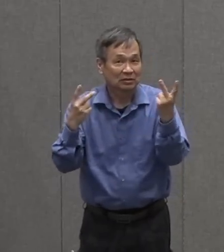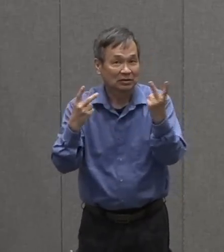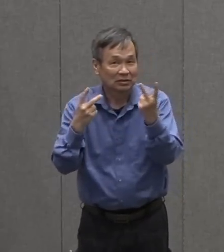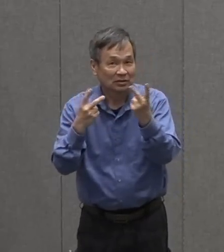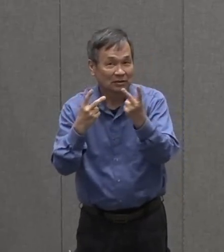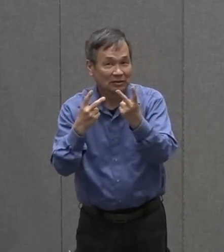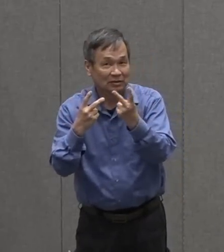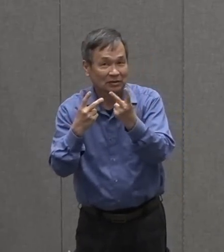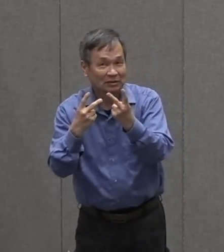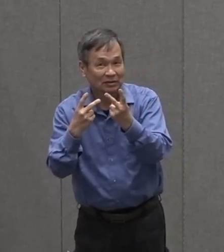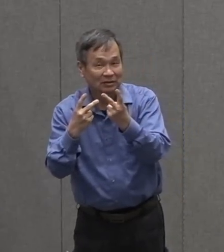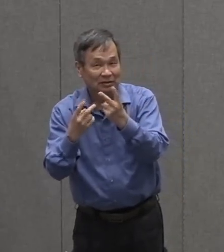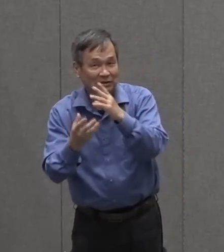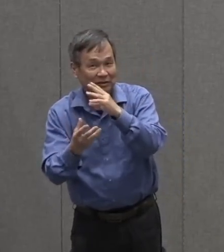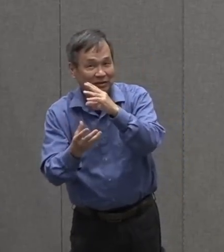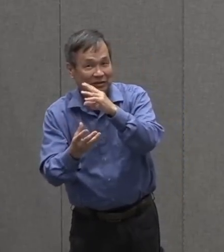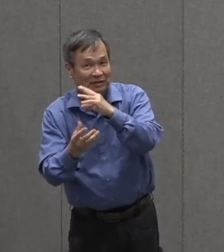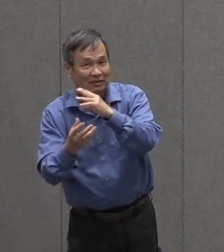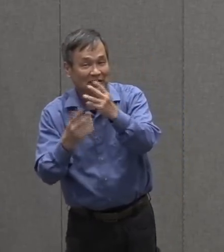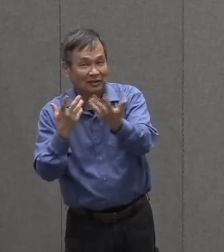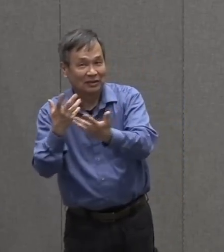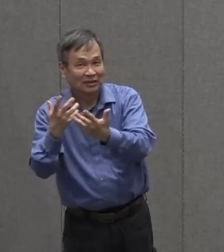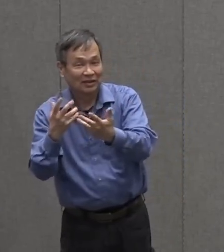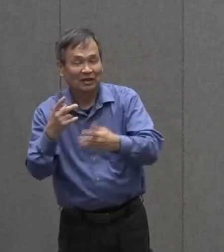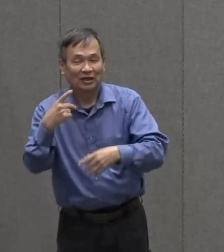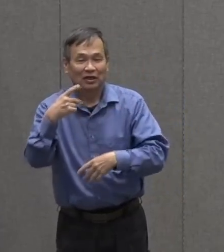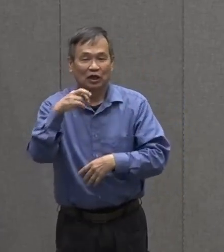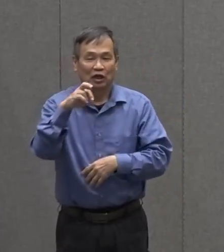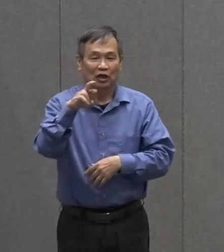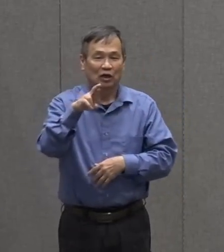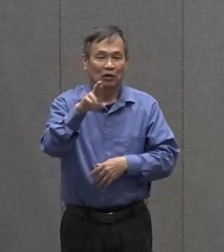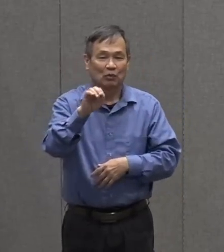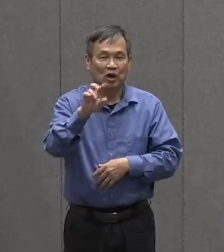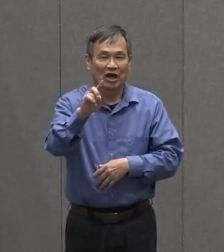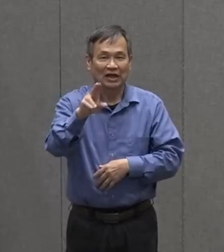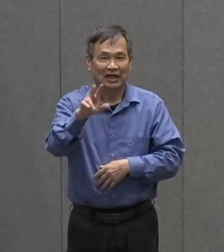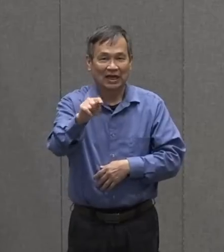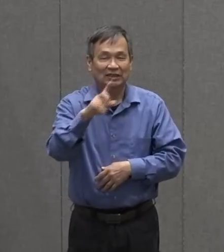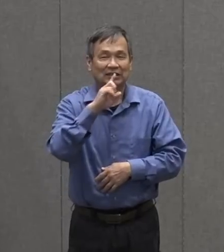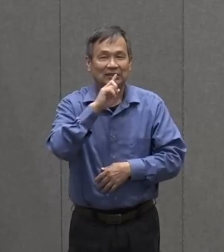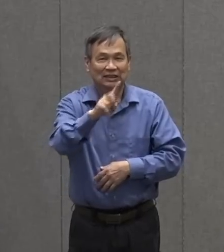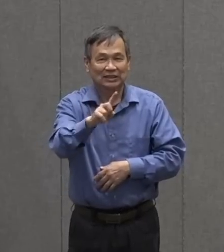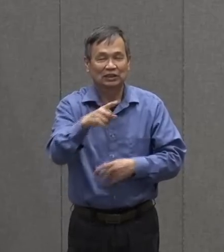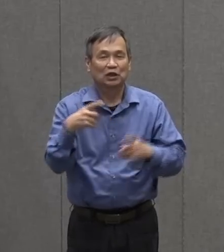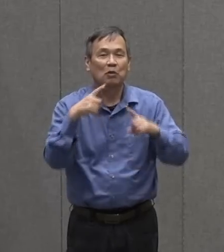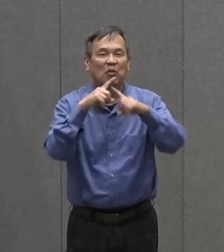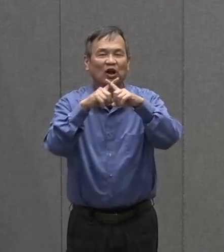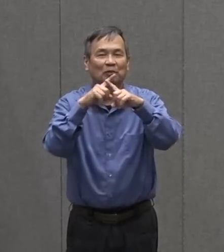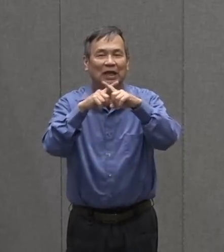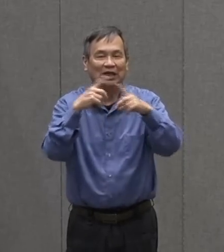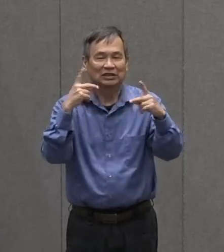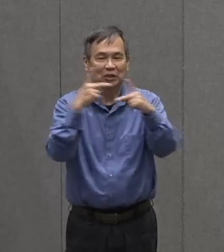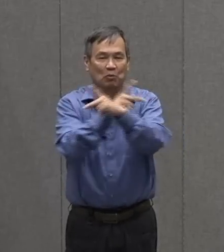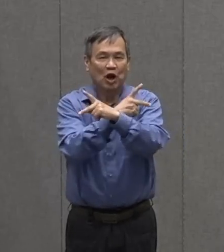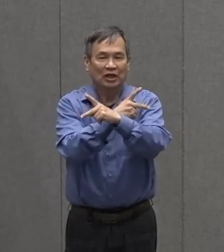Right? Product is the result of two numbers multiplied together. It's the answer.